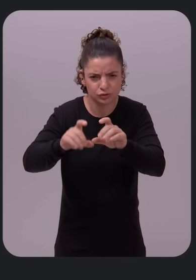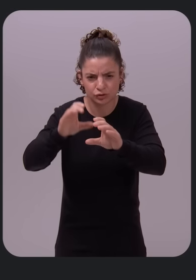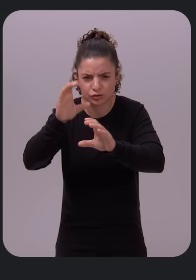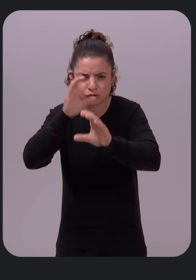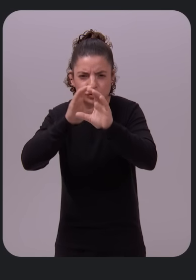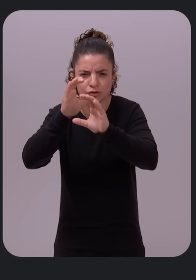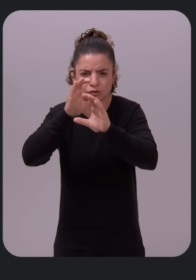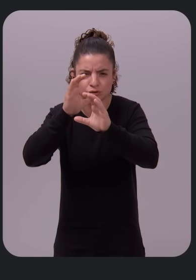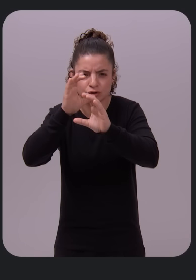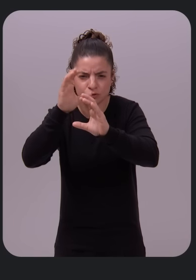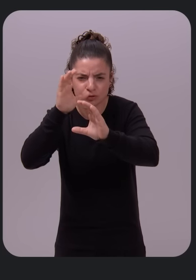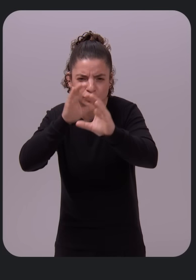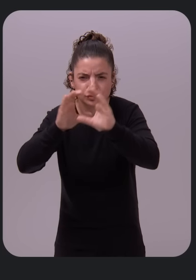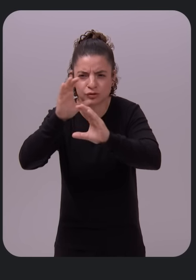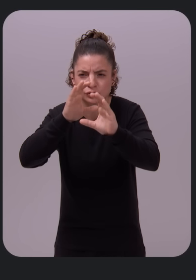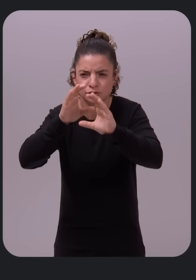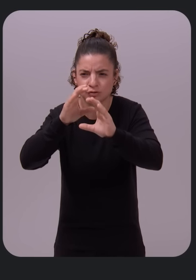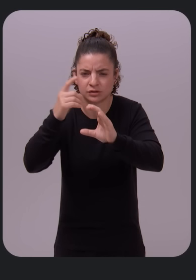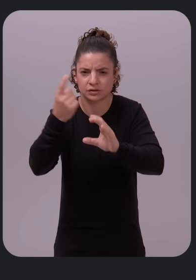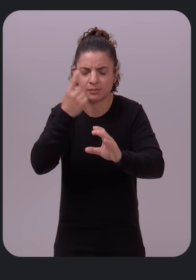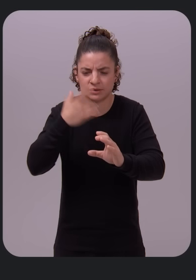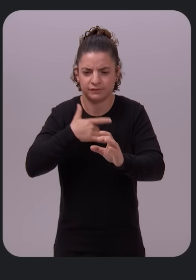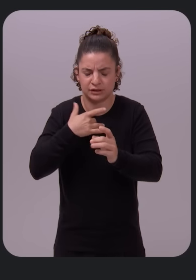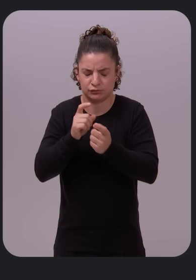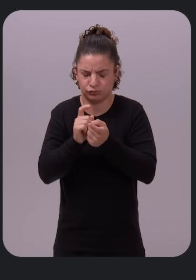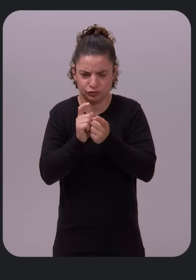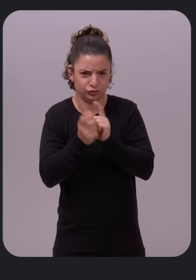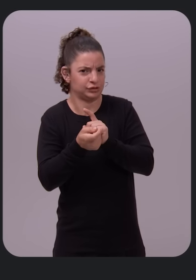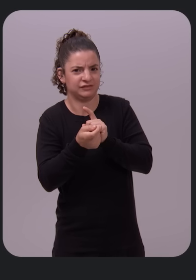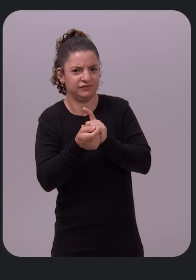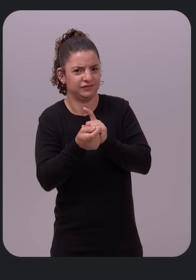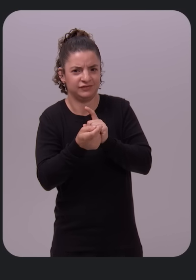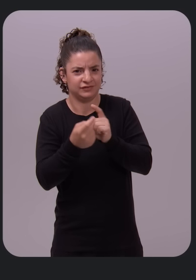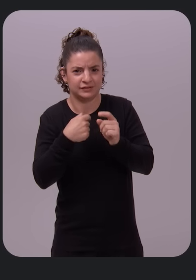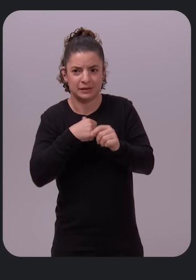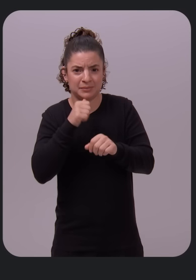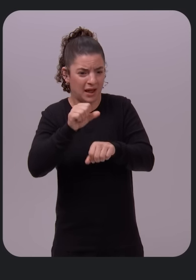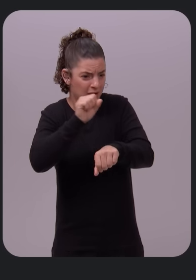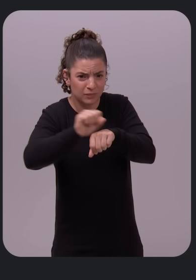And then something shifts, and I'm not trying anymore, I'm just doing.